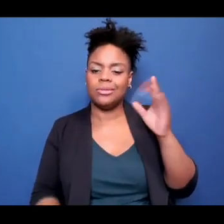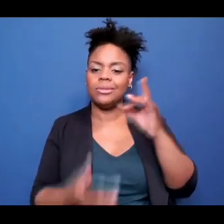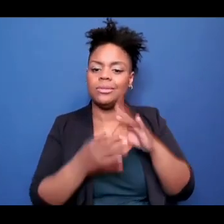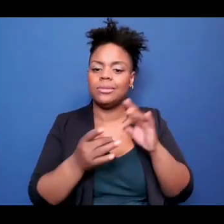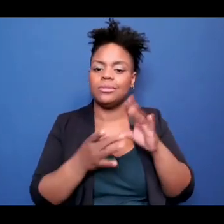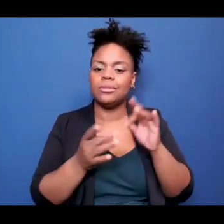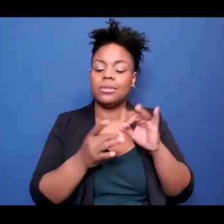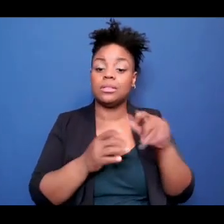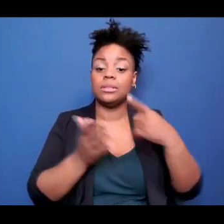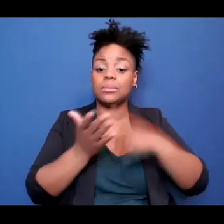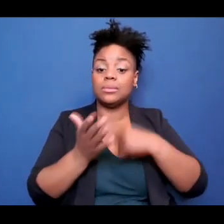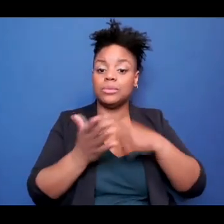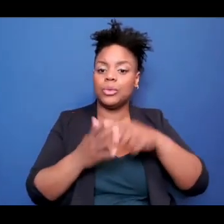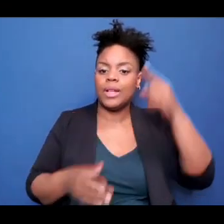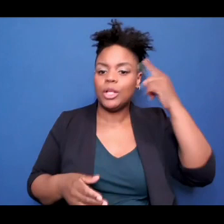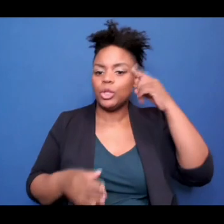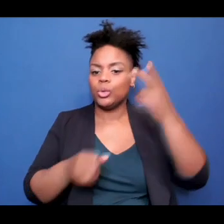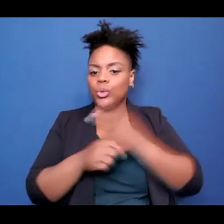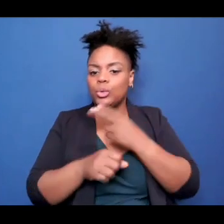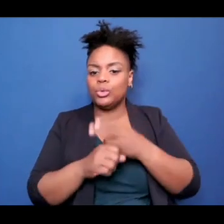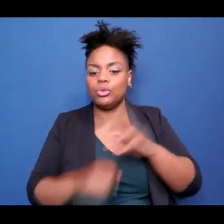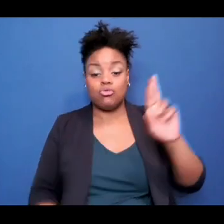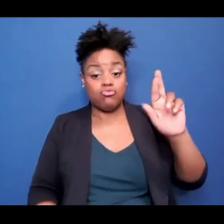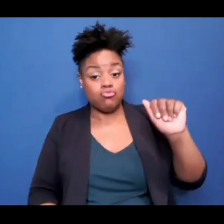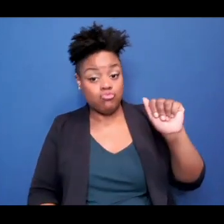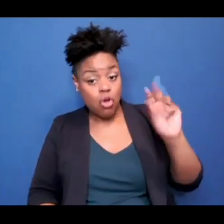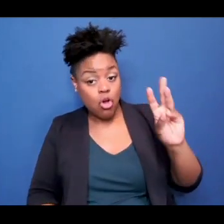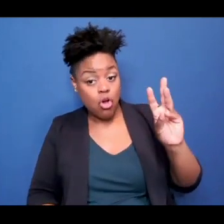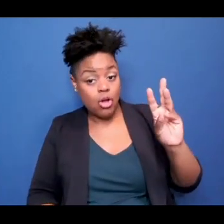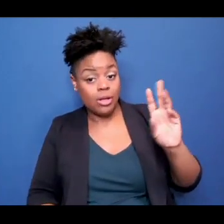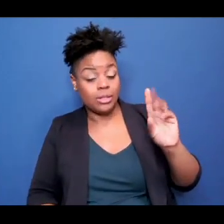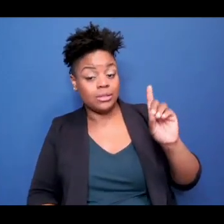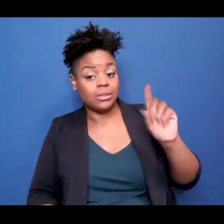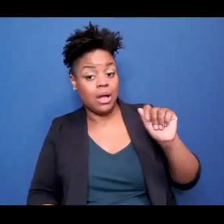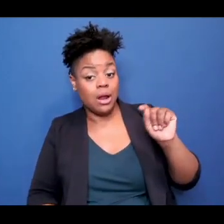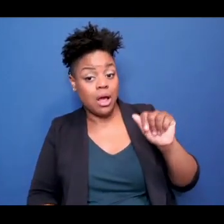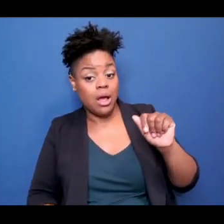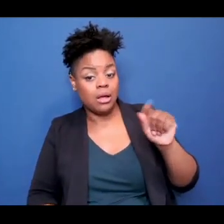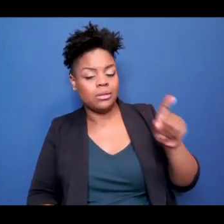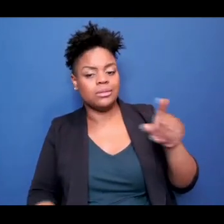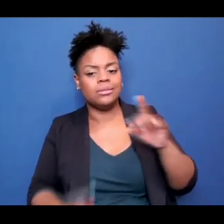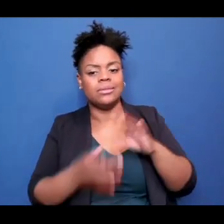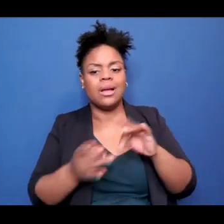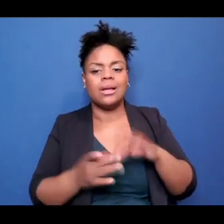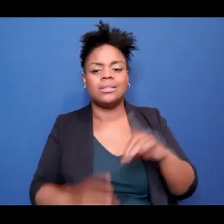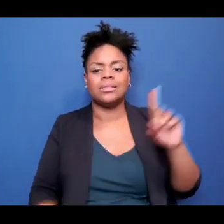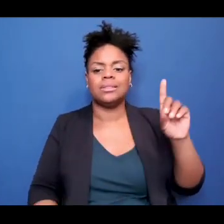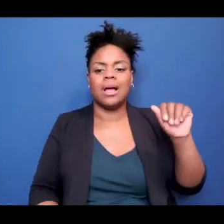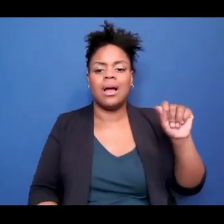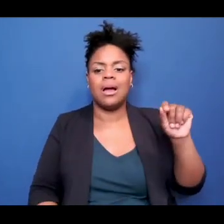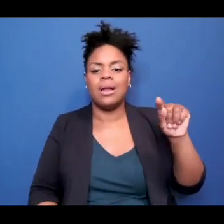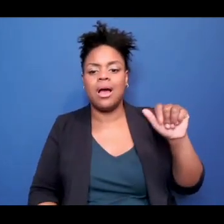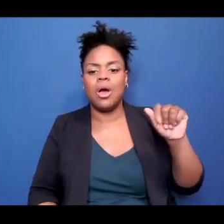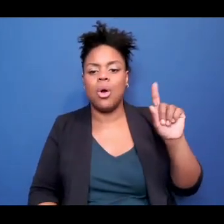FALLACY OF THINKING THAT YOU'RE WORK WITH RAW DATA, RIGHT? SO SHE SAYS, QUOTE, DATA IS ALWAYS ALREADY COOKED.